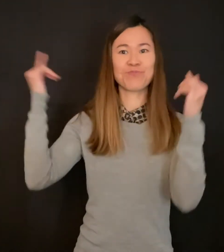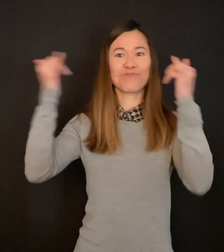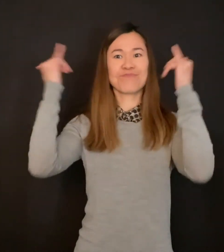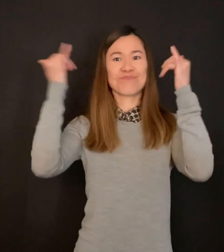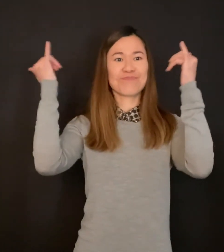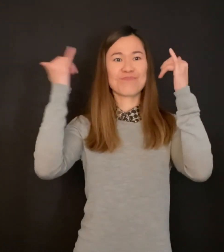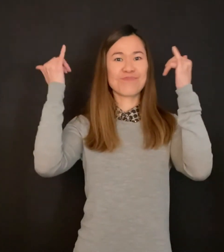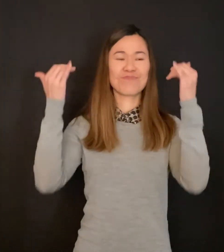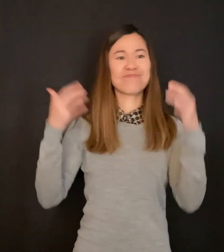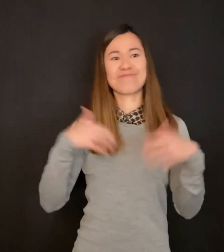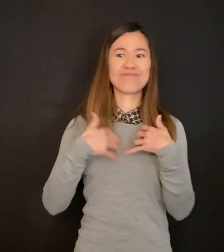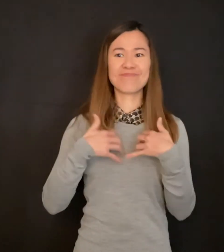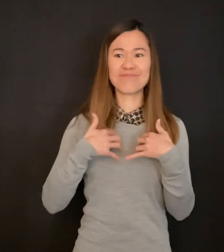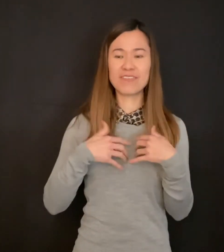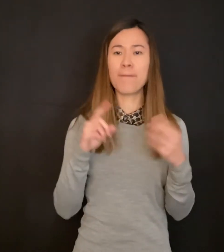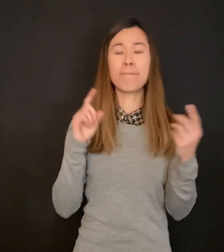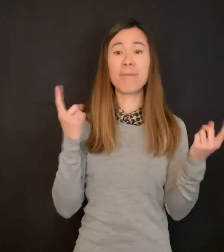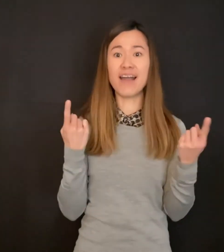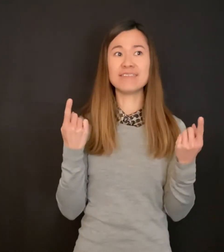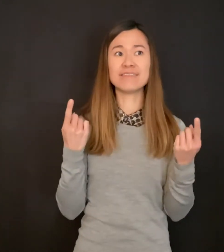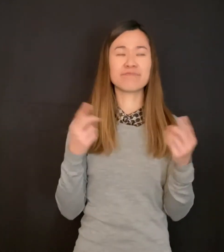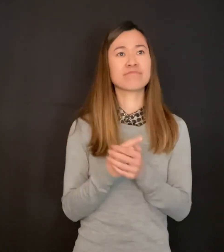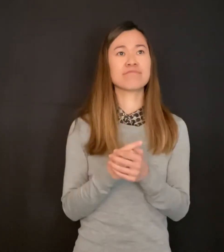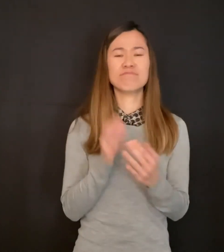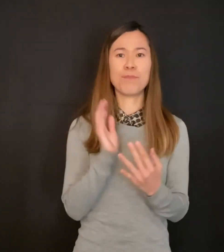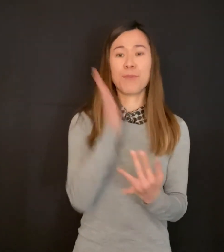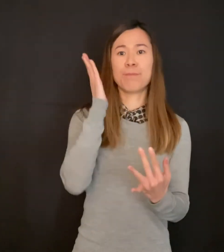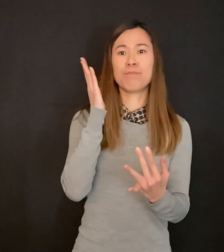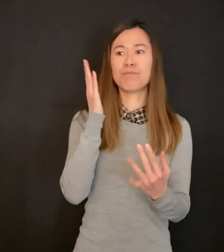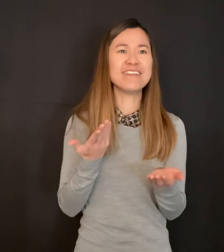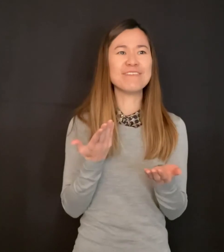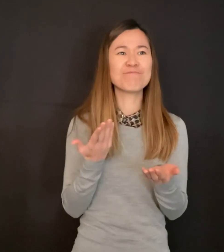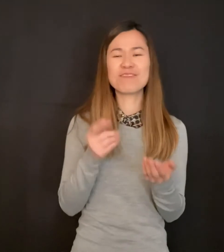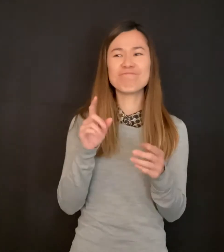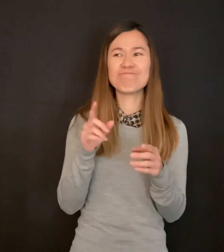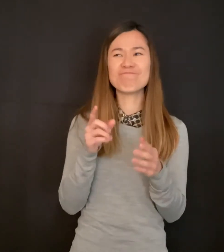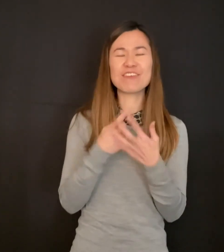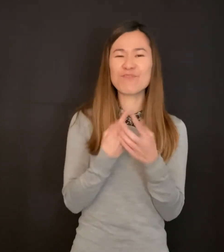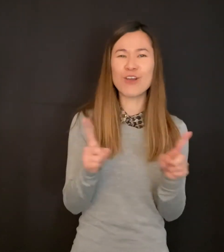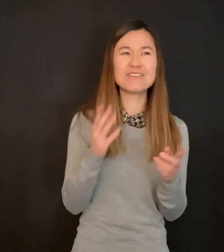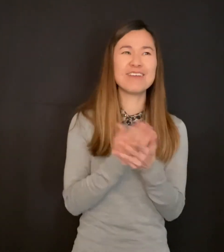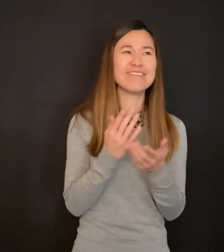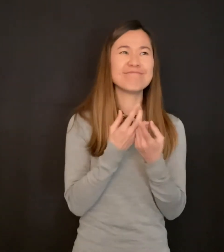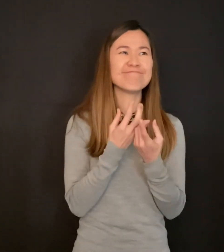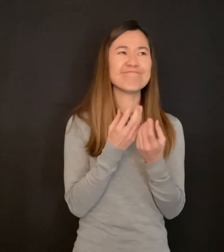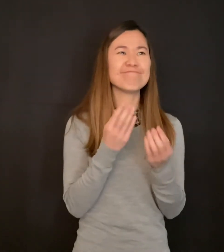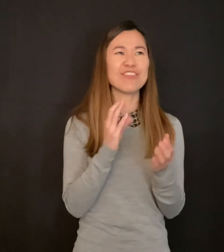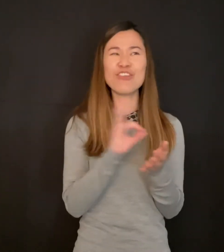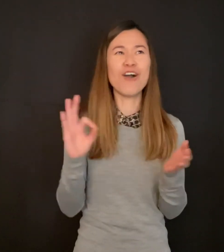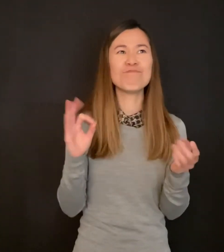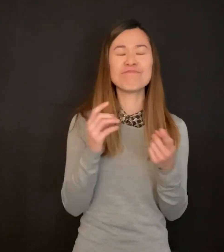Well Eliza says no from her experience that her and her ex partner divorced,